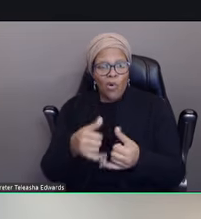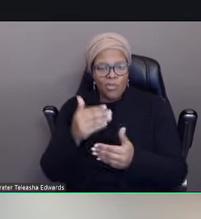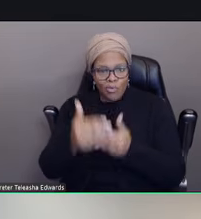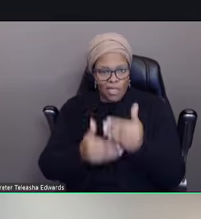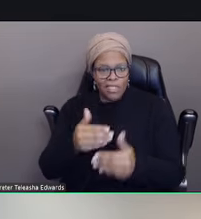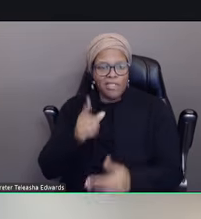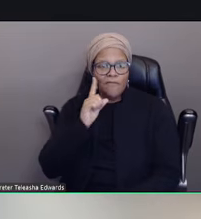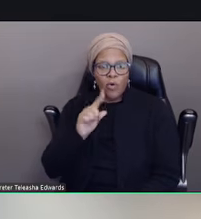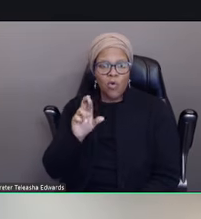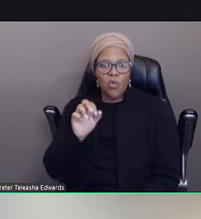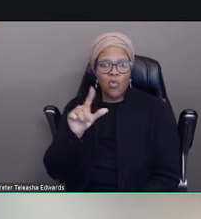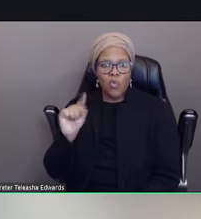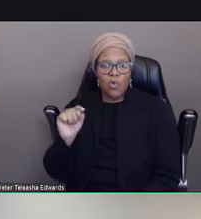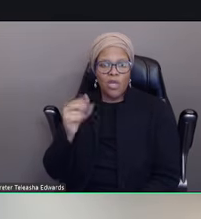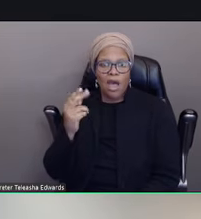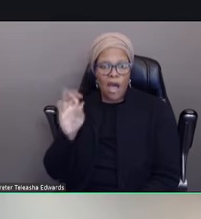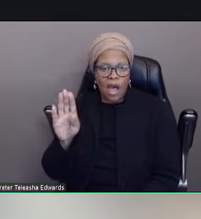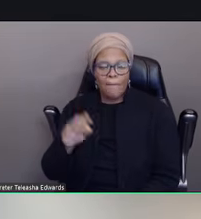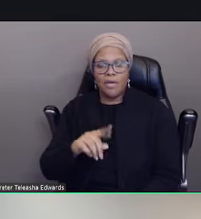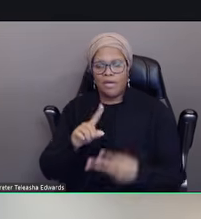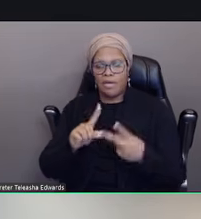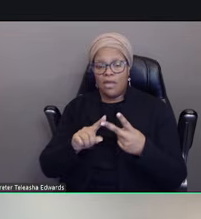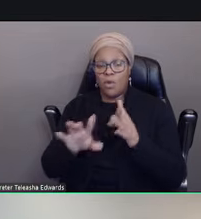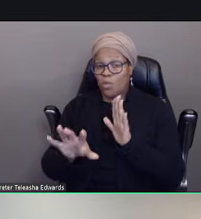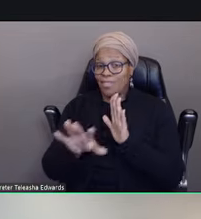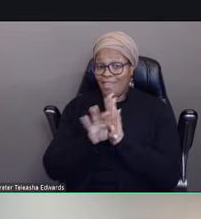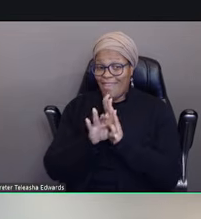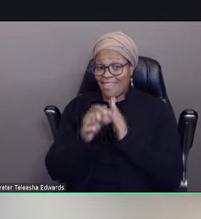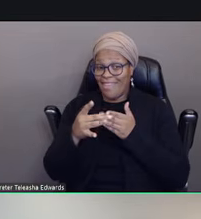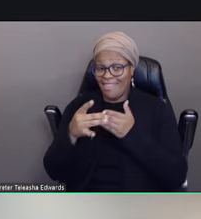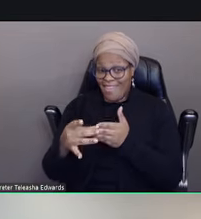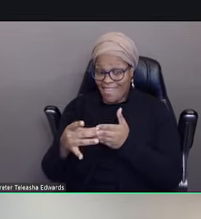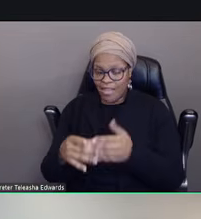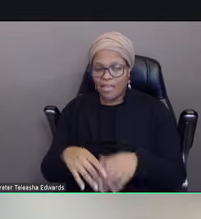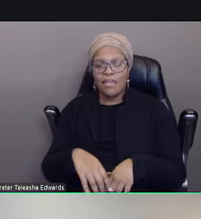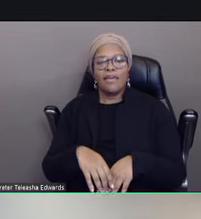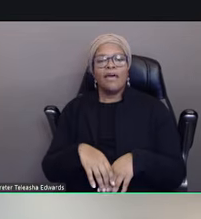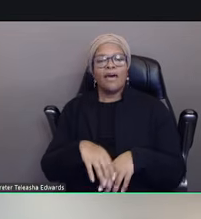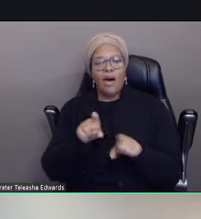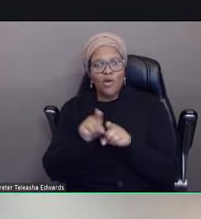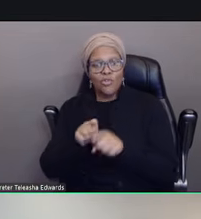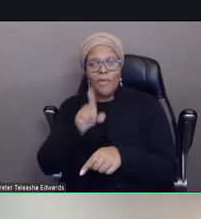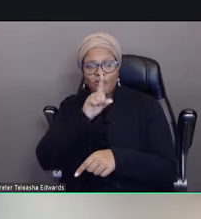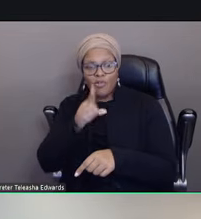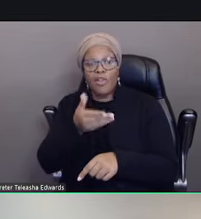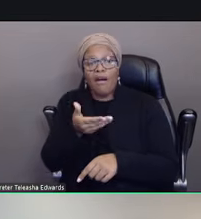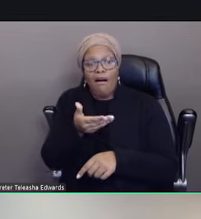select the root hubs lead and also make sure that they're onboarded. During this period of time,